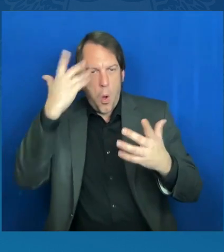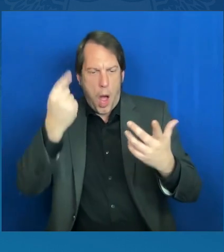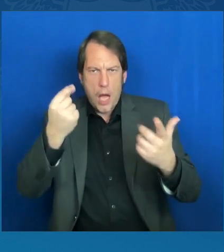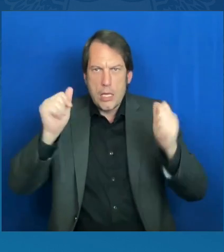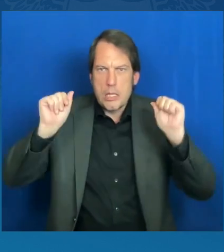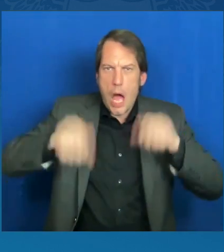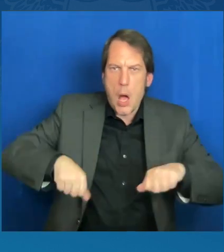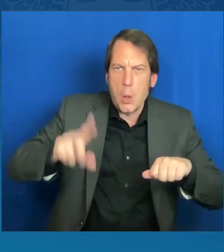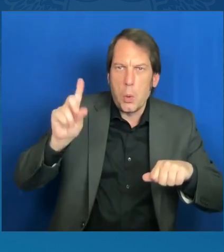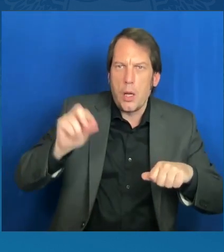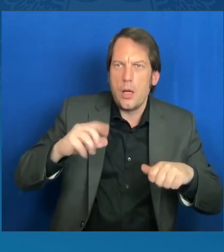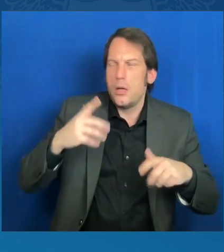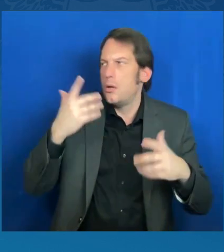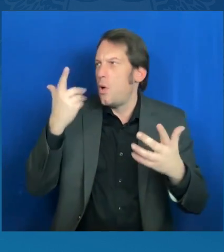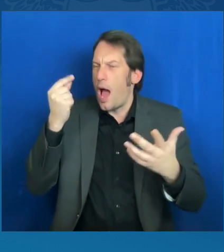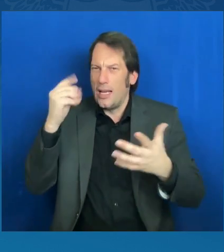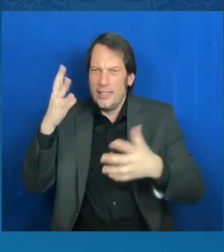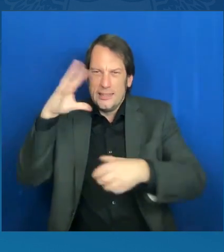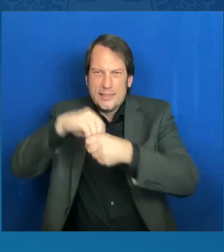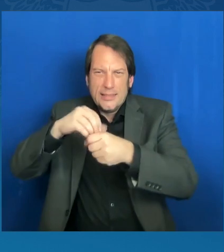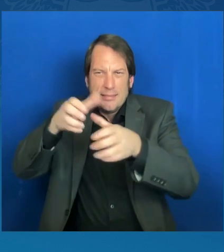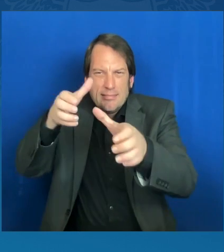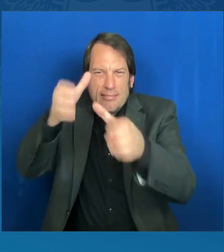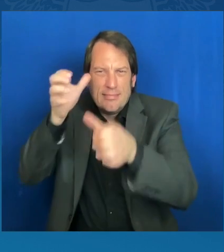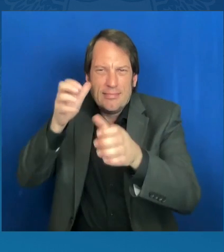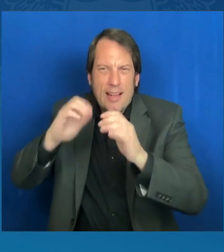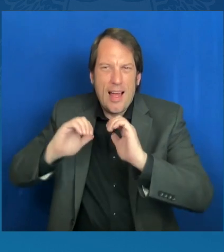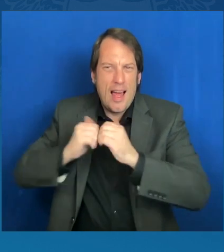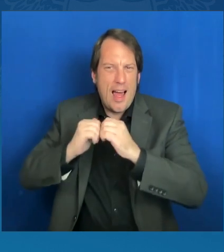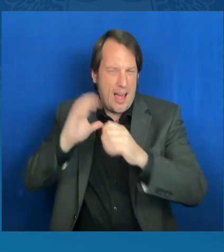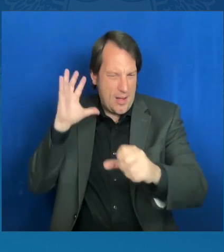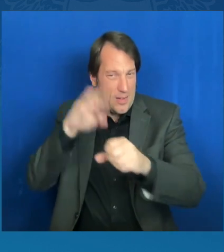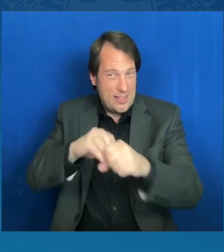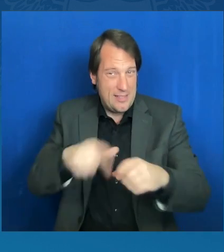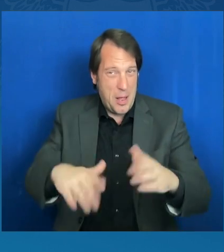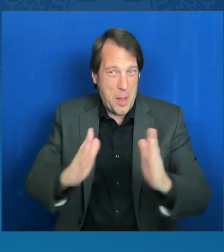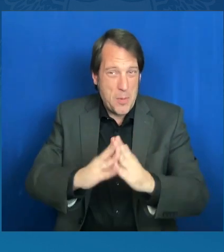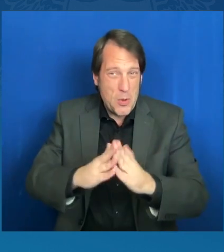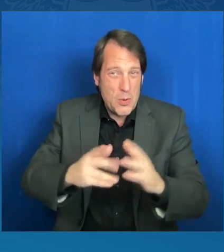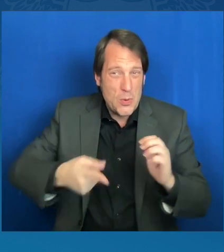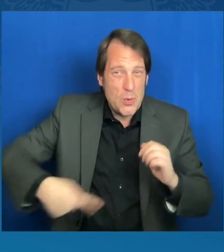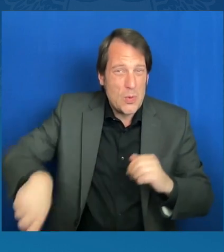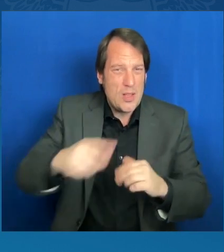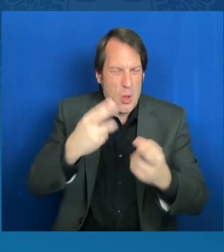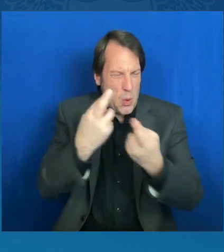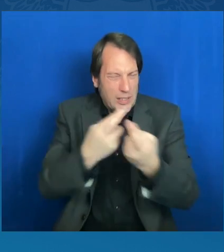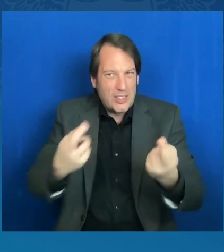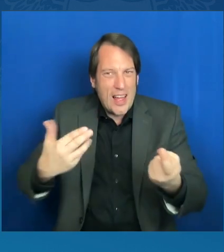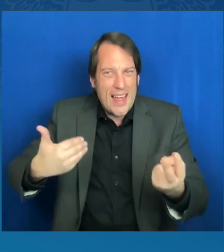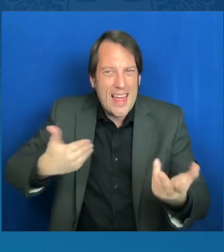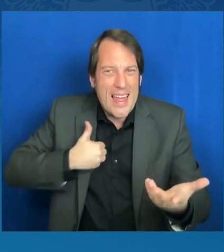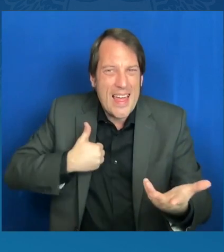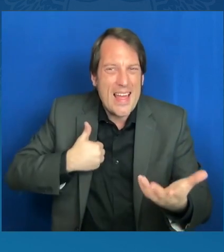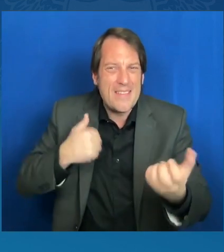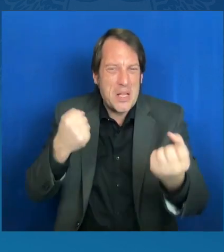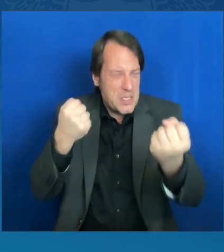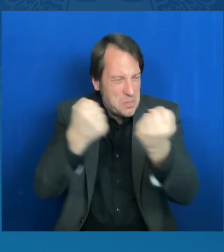to support the good work to make it real. So, I thank everybody who is here for all that you have done